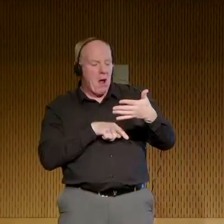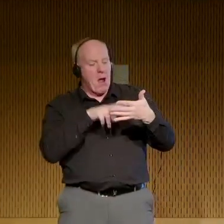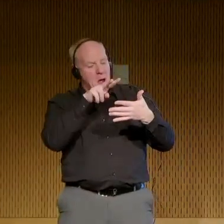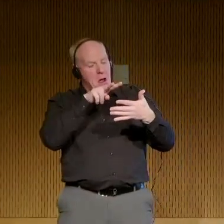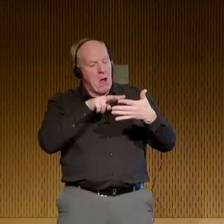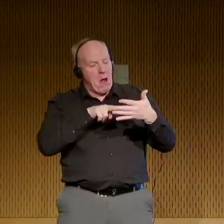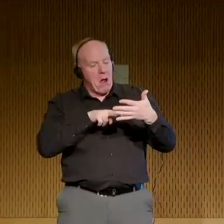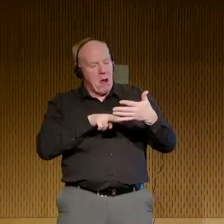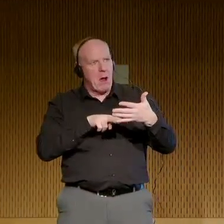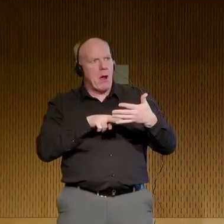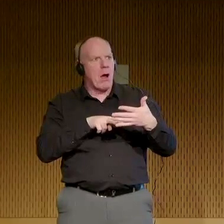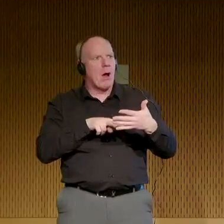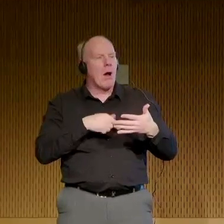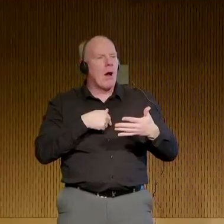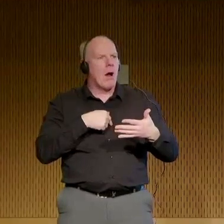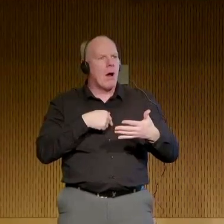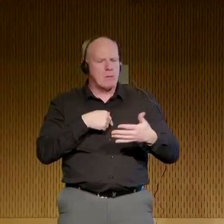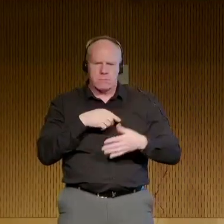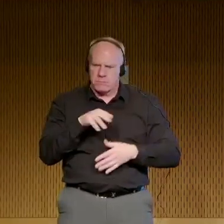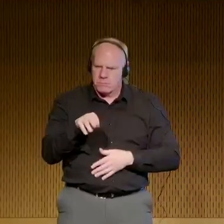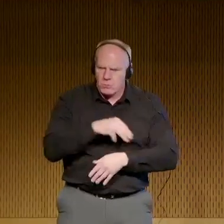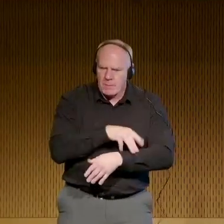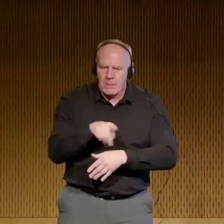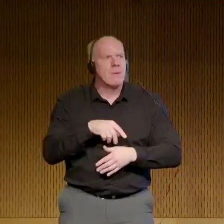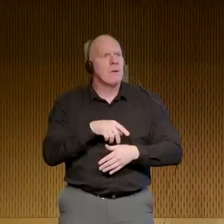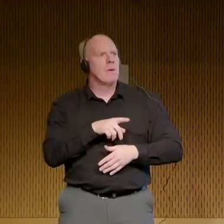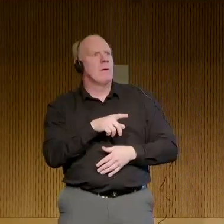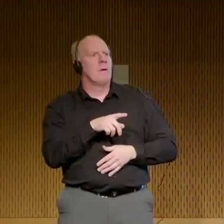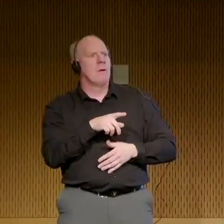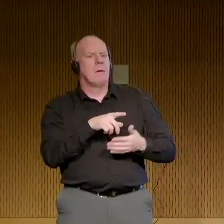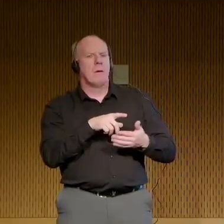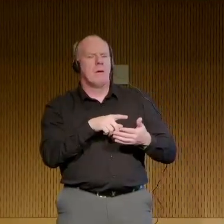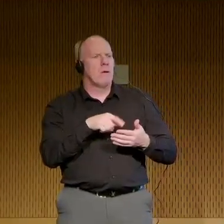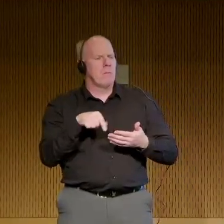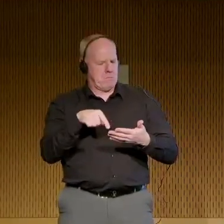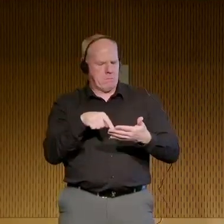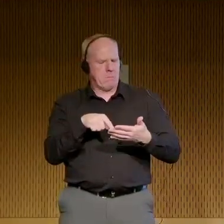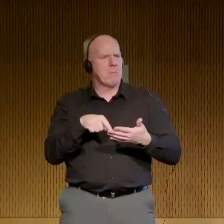he just stopped and I said, "Is there a problem?" And he said, "Well," he said, "I've never been